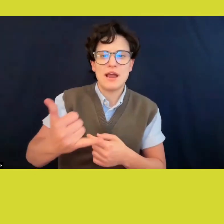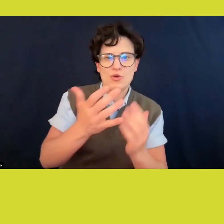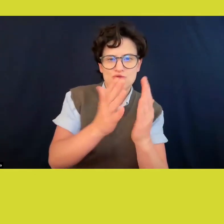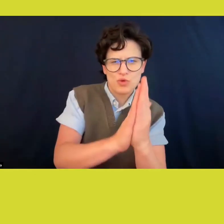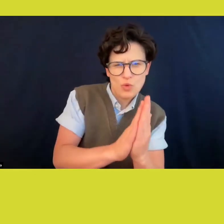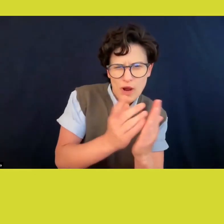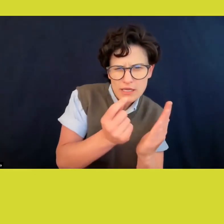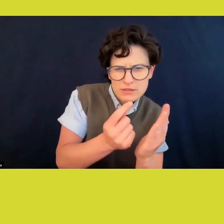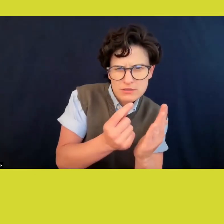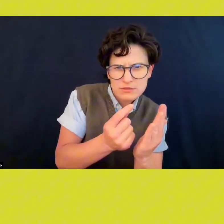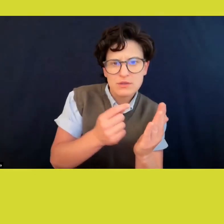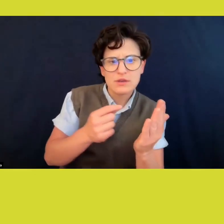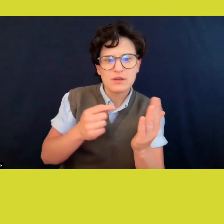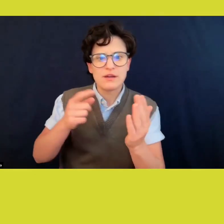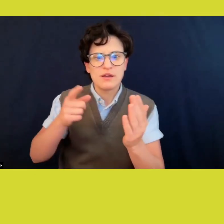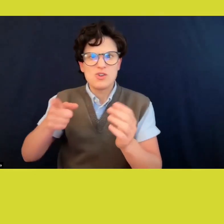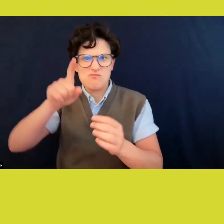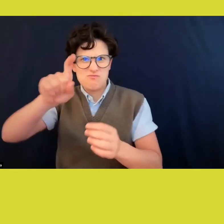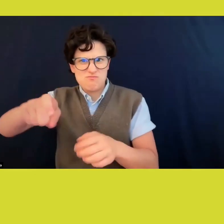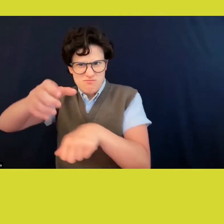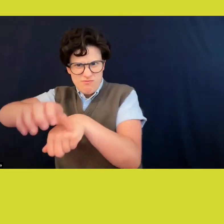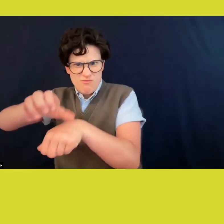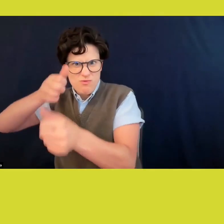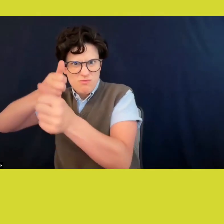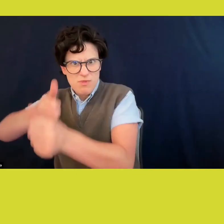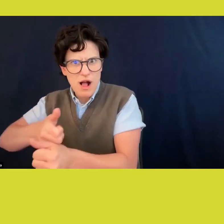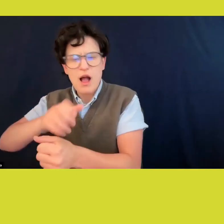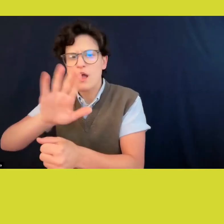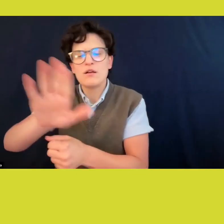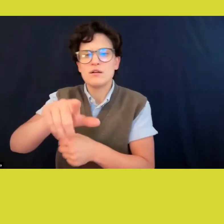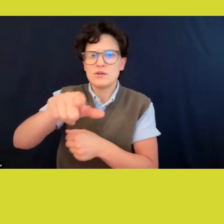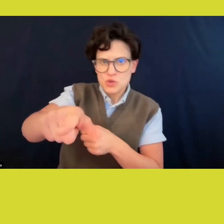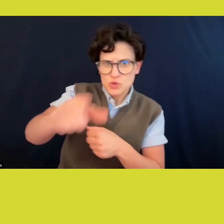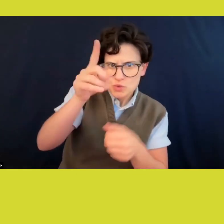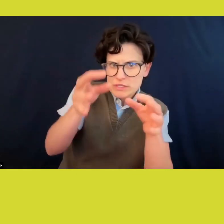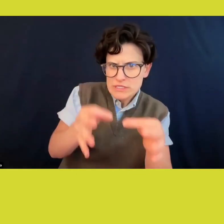And so the person then, when we engage people in